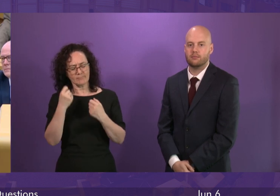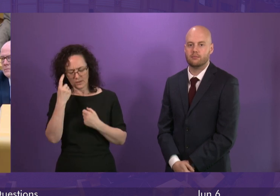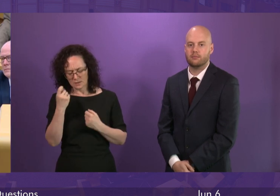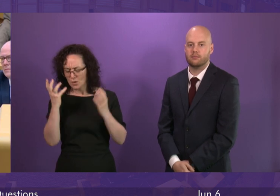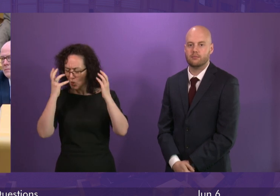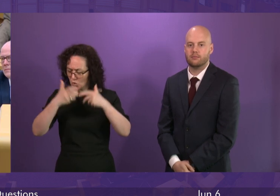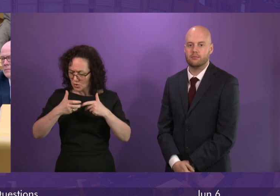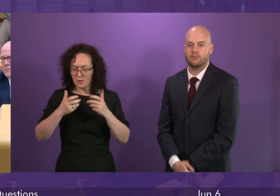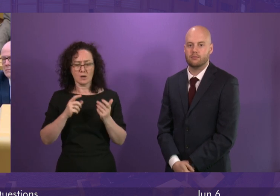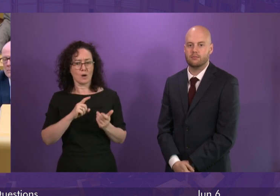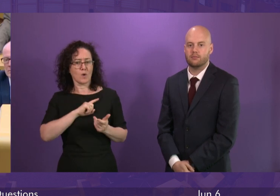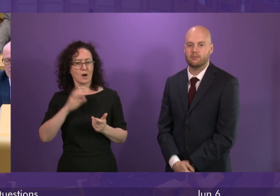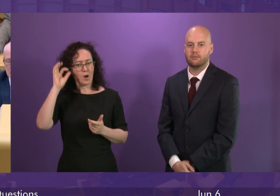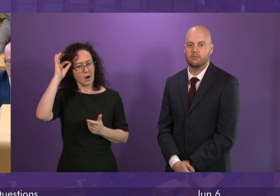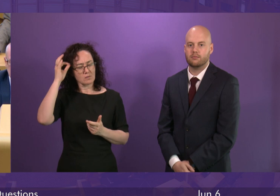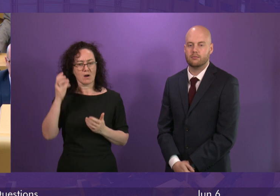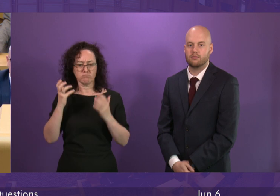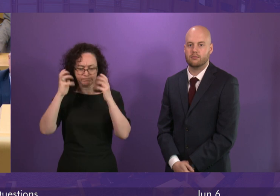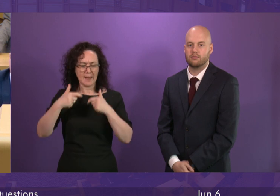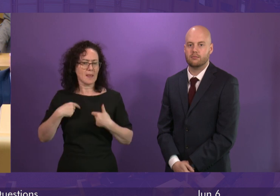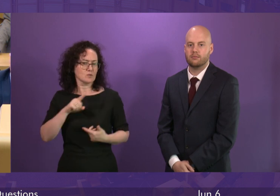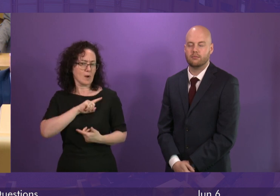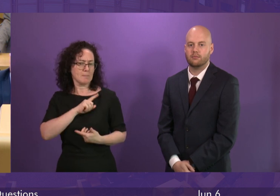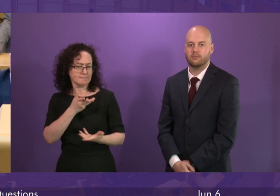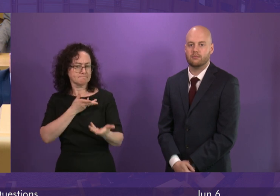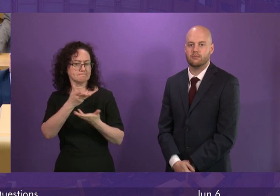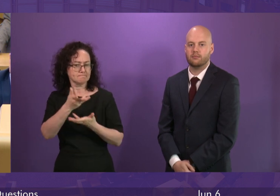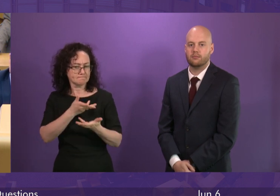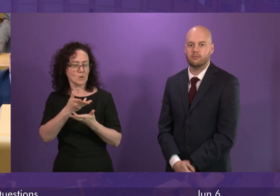and we have been engaging in discussion with the Convention of Scottish Local Authorities